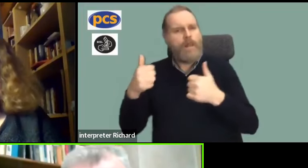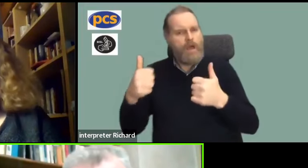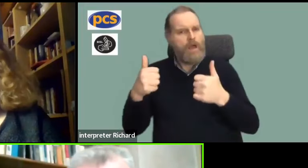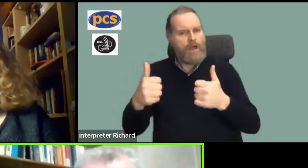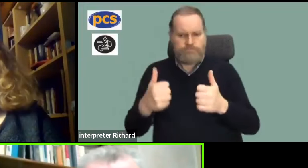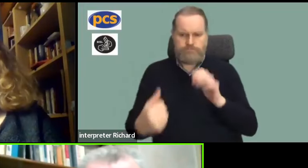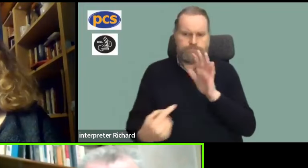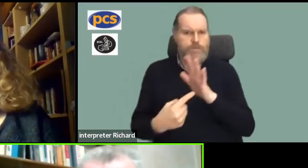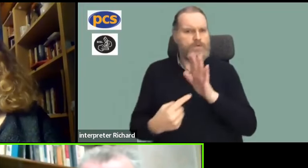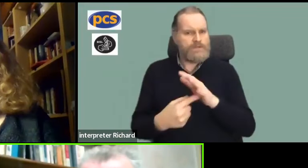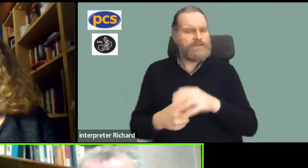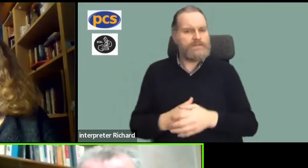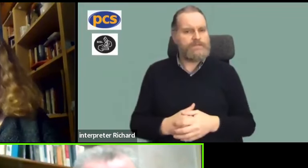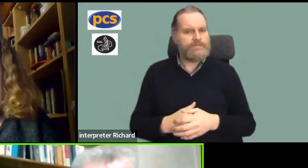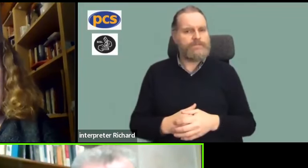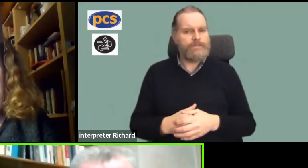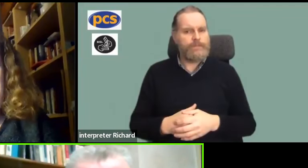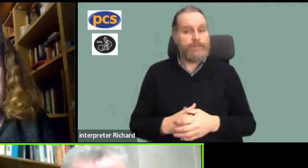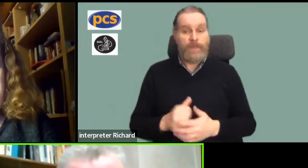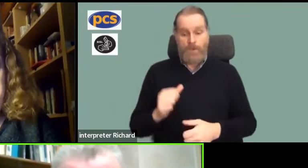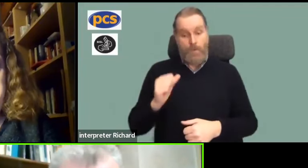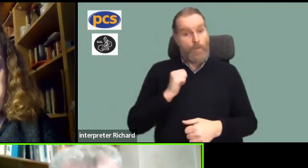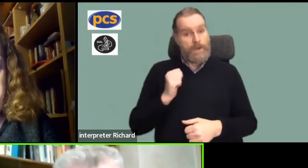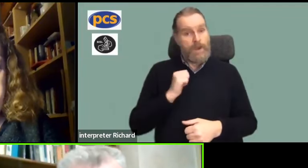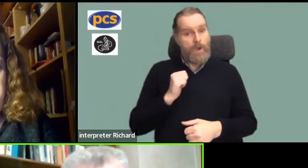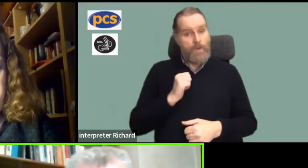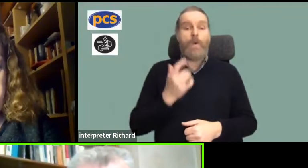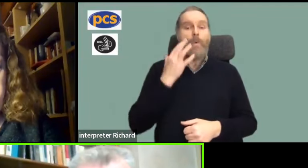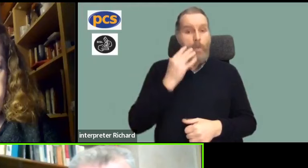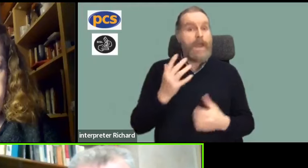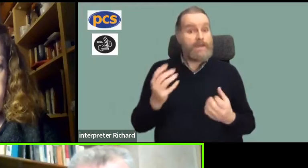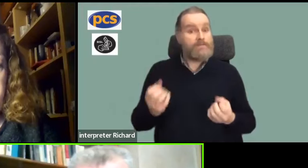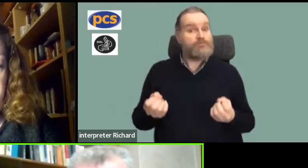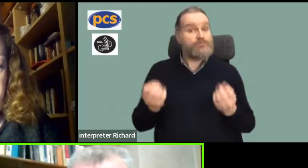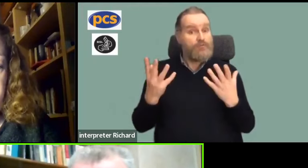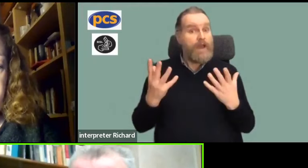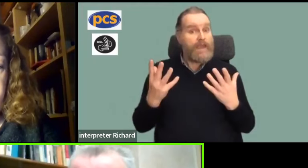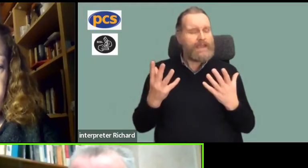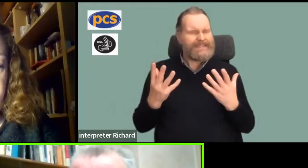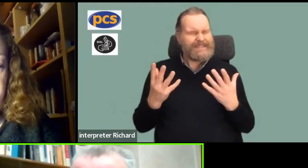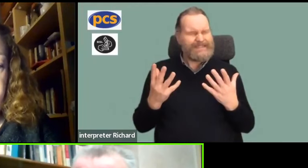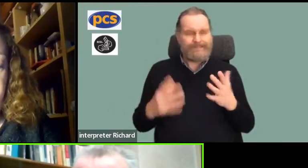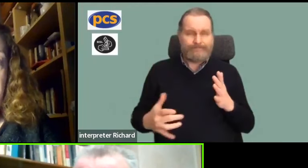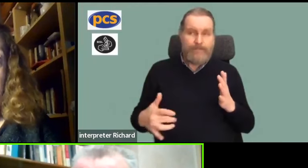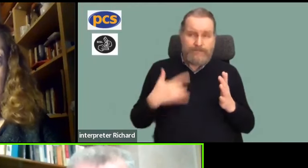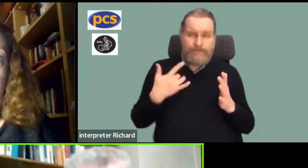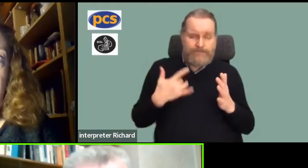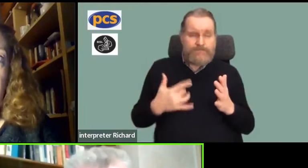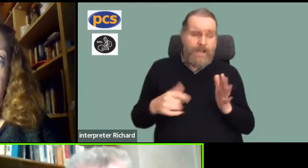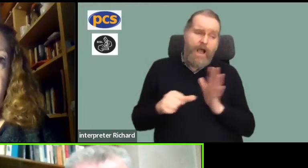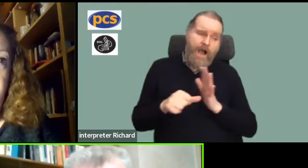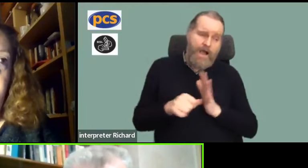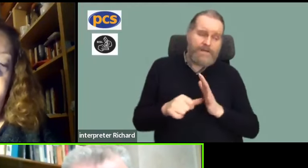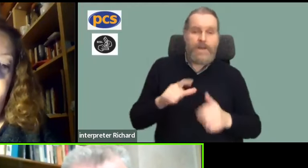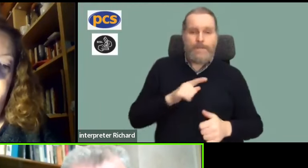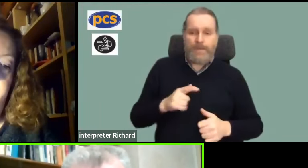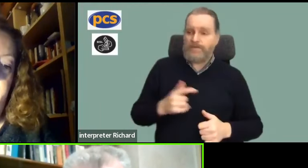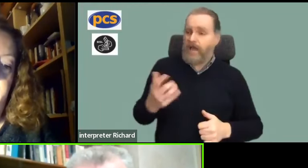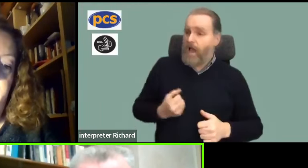We need to come out next, and we also make sure that because we know when people when people go on strike it when people go on strike, it's hard if it's, if it's unp strike action the when